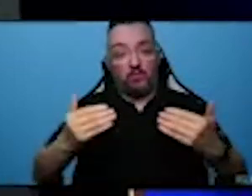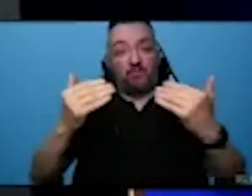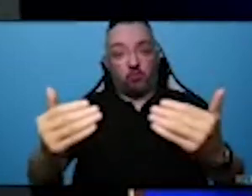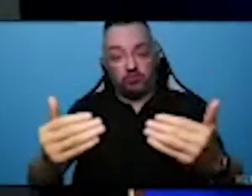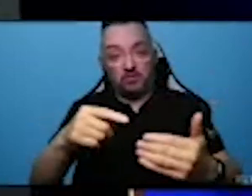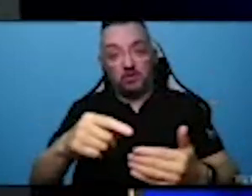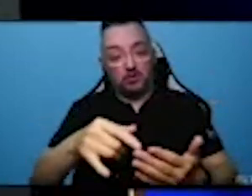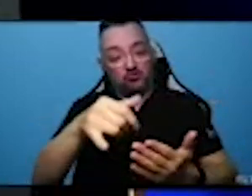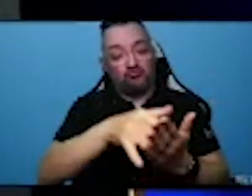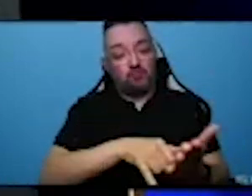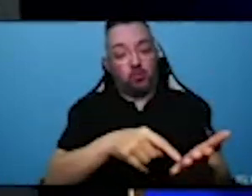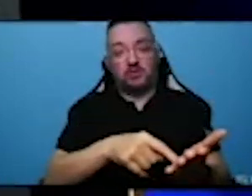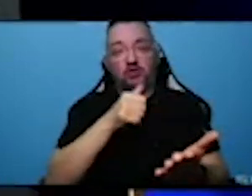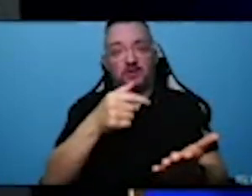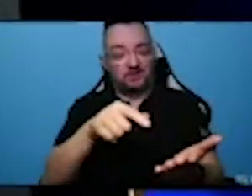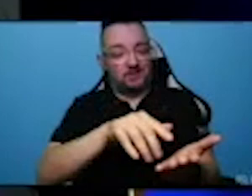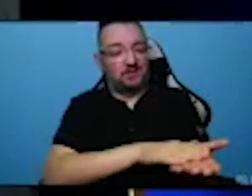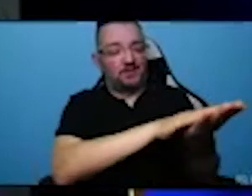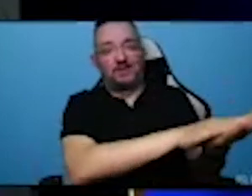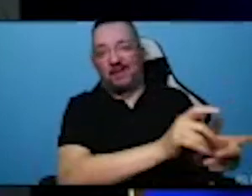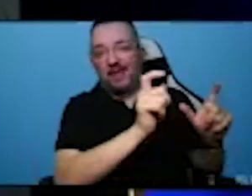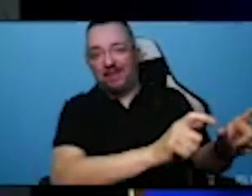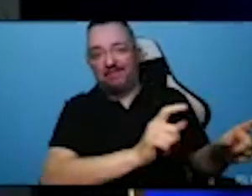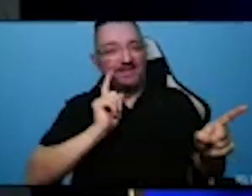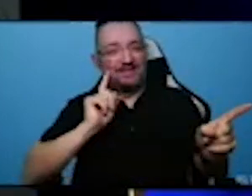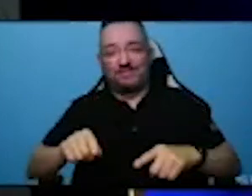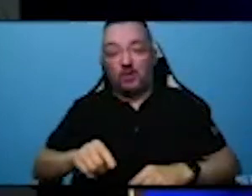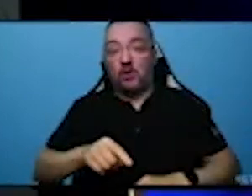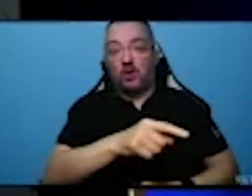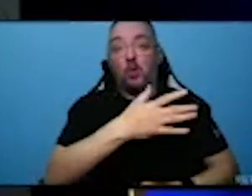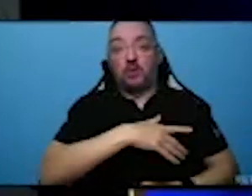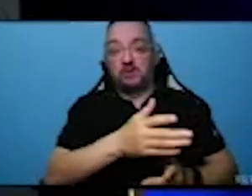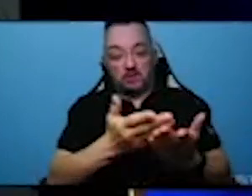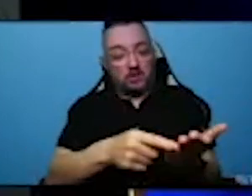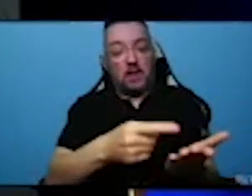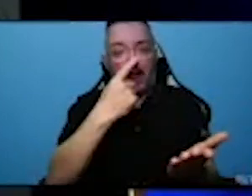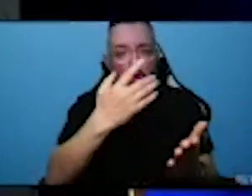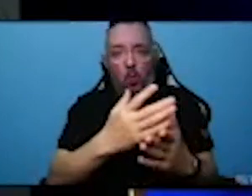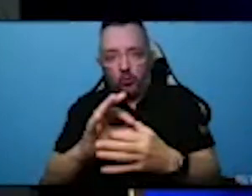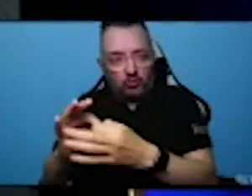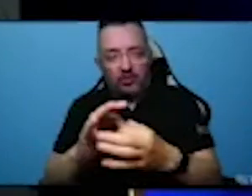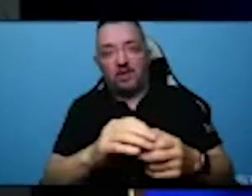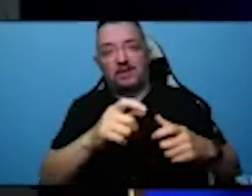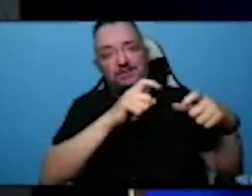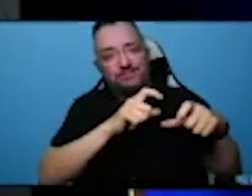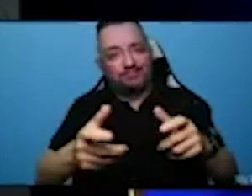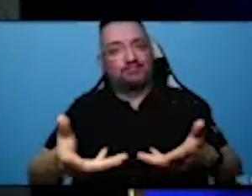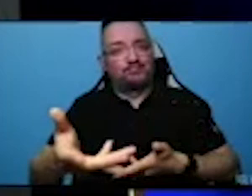shelf but that will be a document around which people can coalesce and continue to have discussions and collaborate to support a better future.